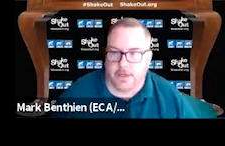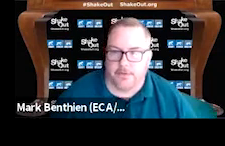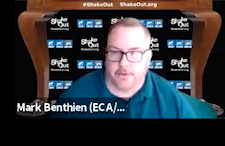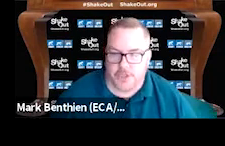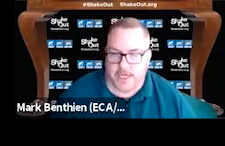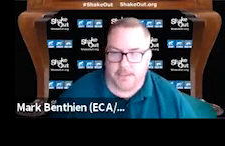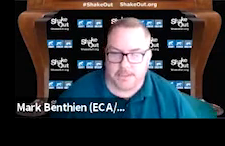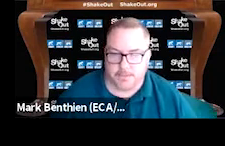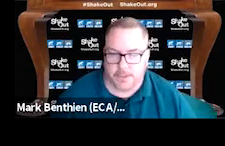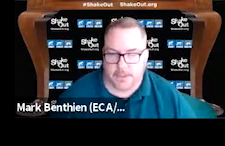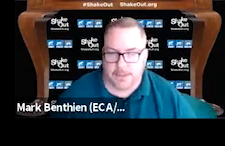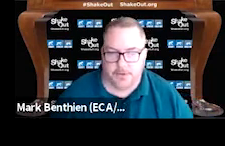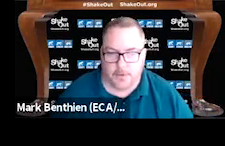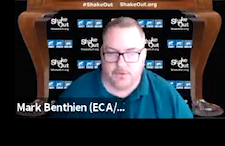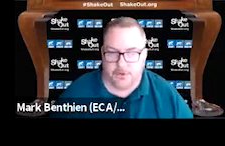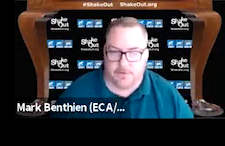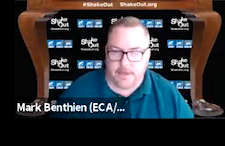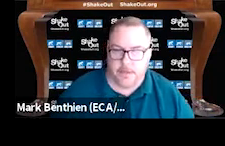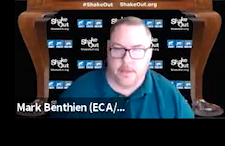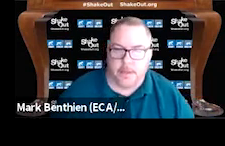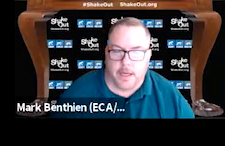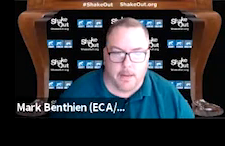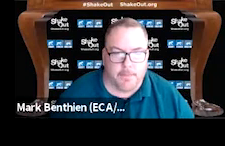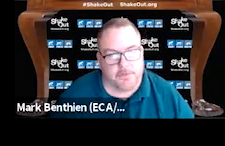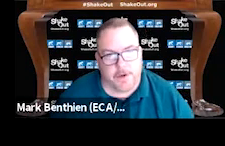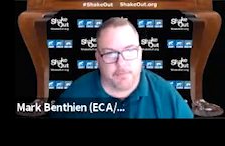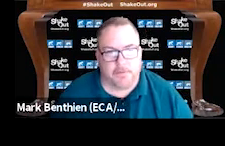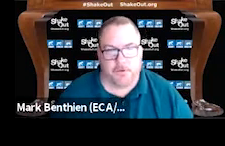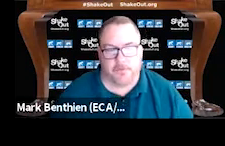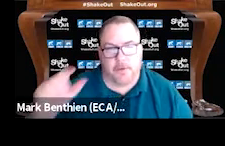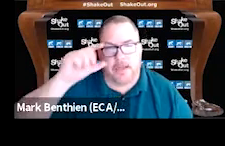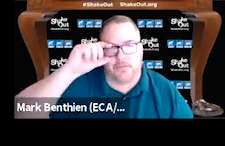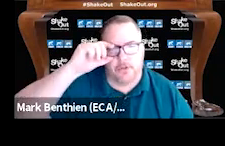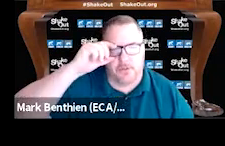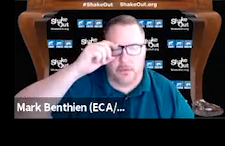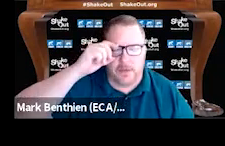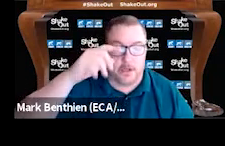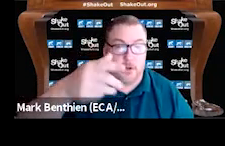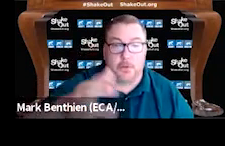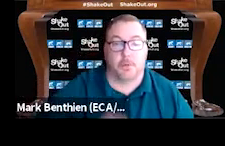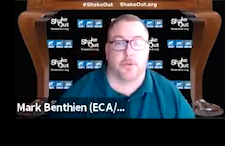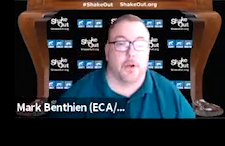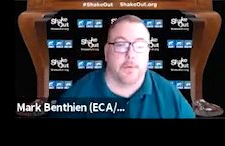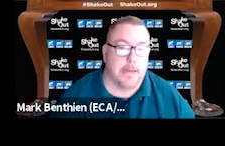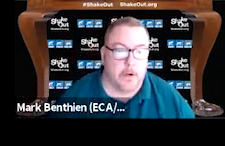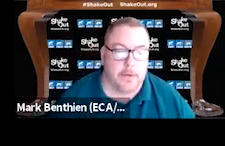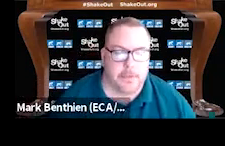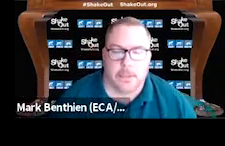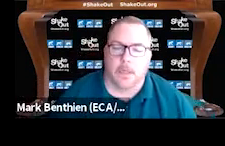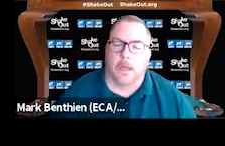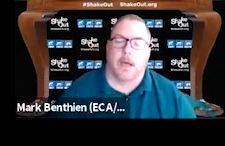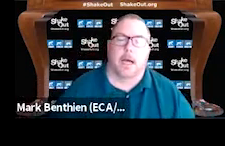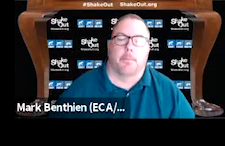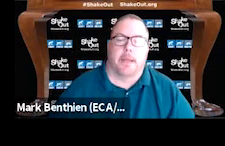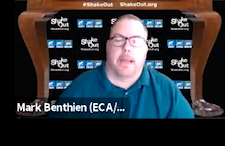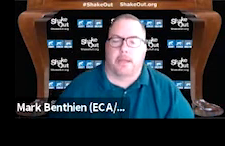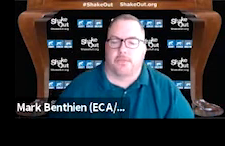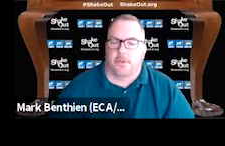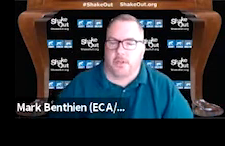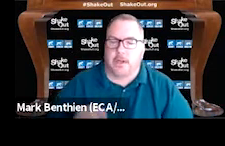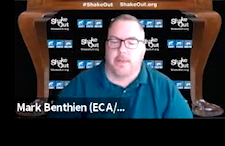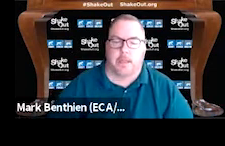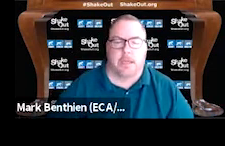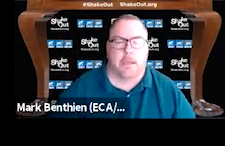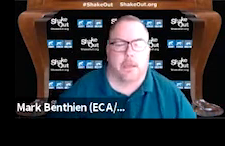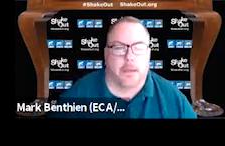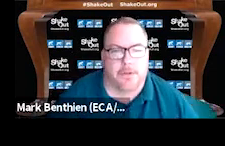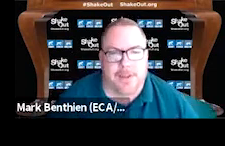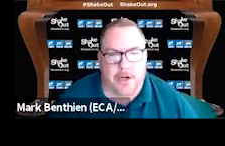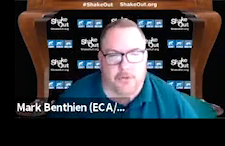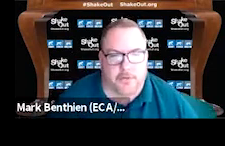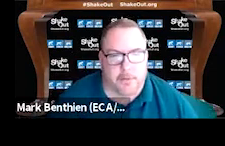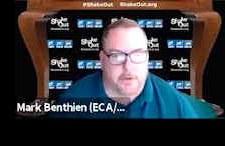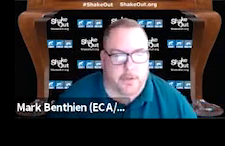Mark Benthien (ECA/SCEC): that's a great idea Heidi for everybody, so with us and it's like to point into the chat I just put a link to our survey, this is a very brief survey with asked you to take it, you could start it right now even.